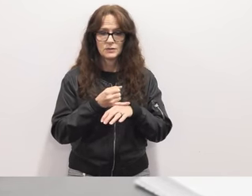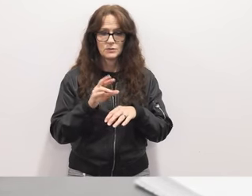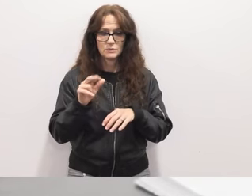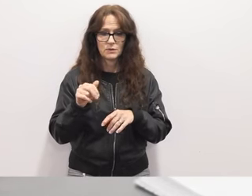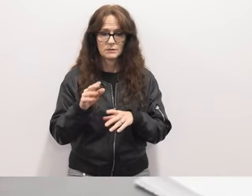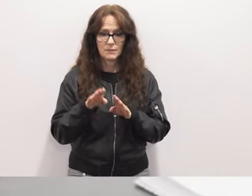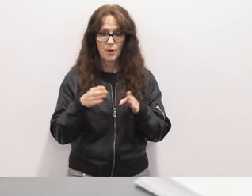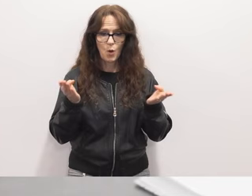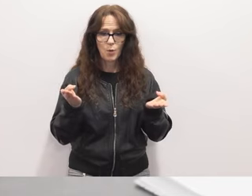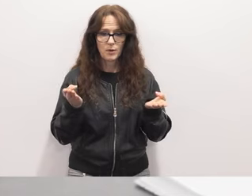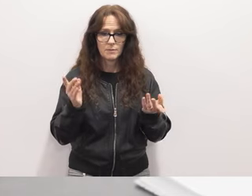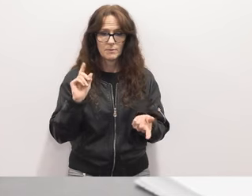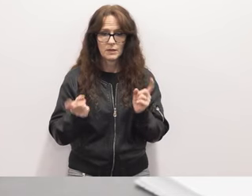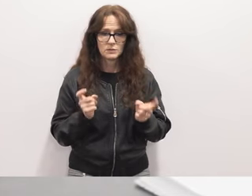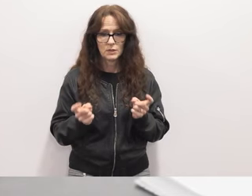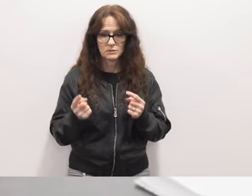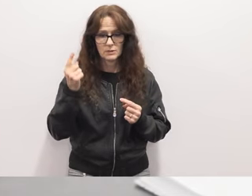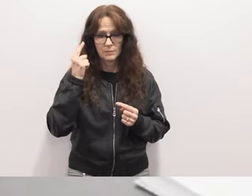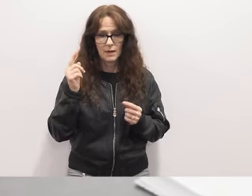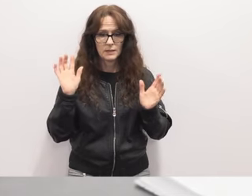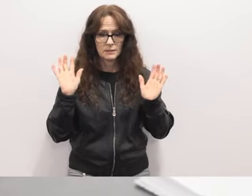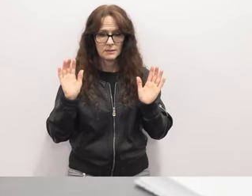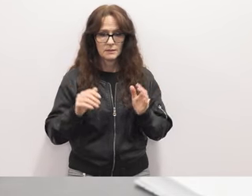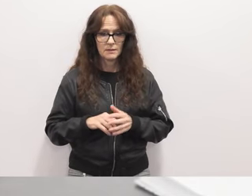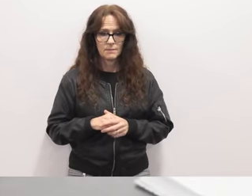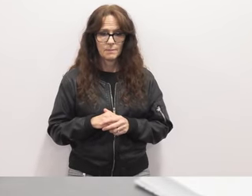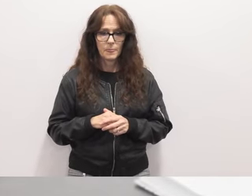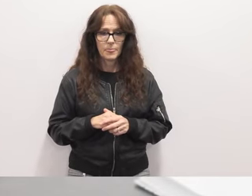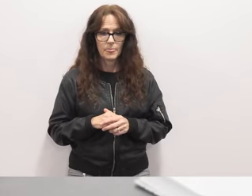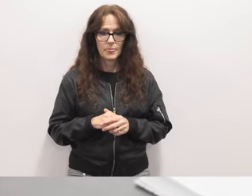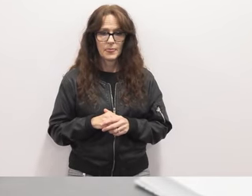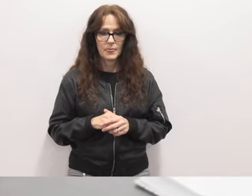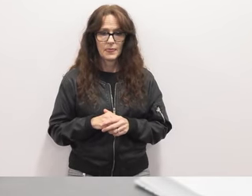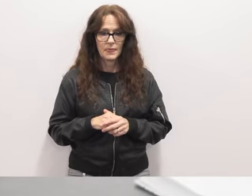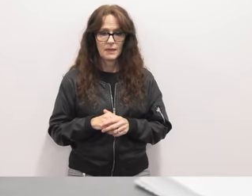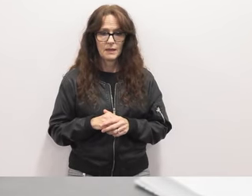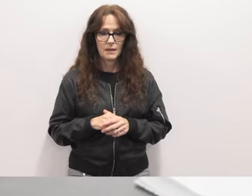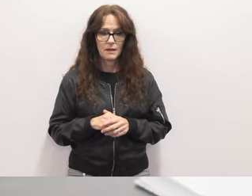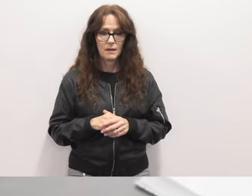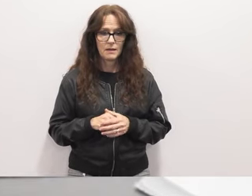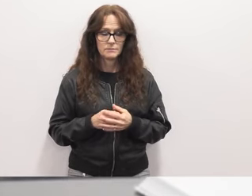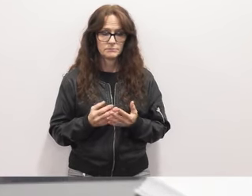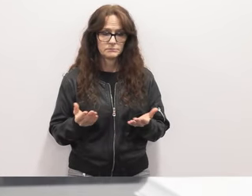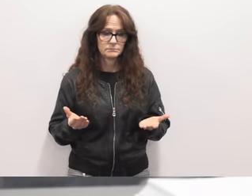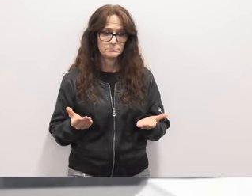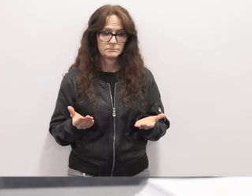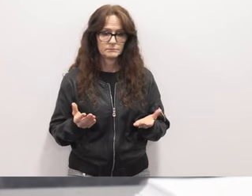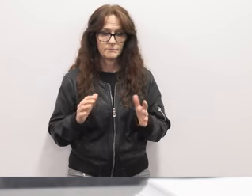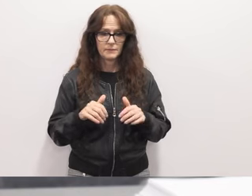because they may wanna change their mind. And so how do you make a decision about that?